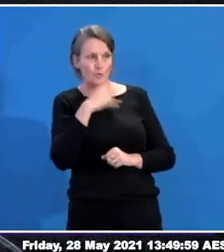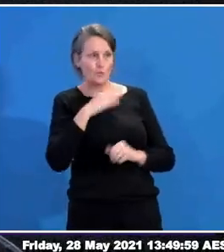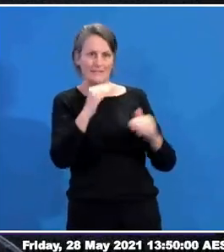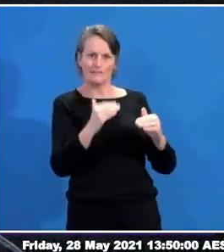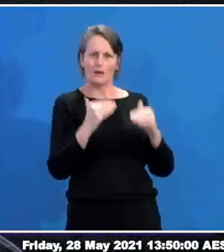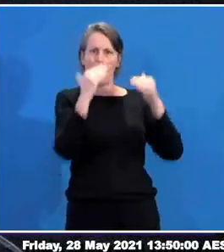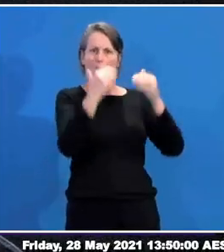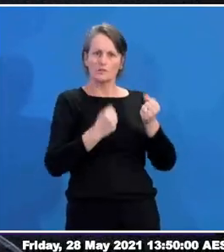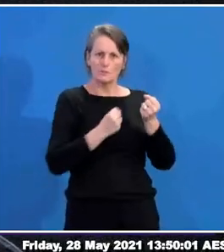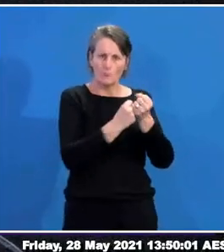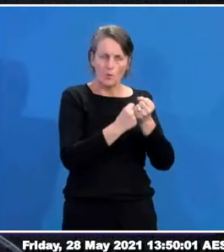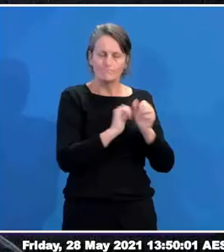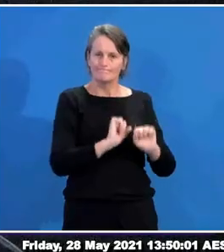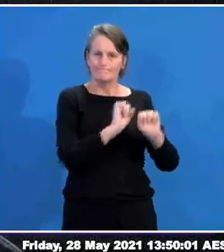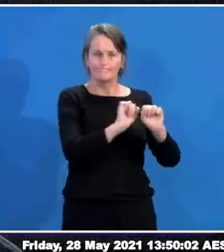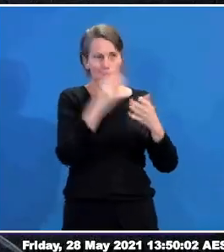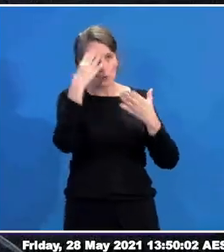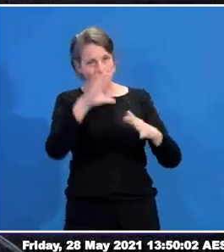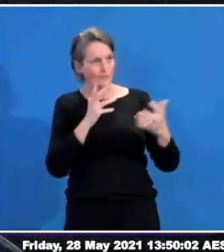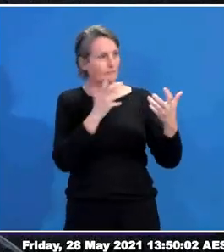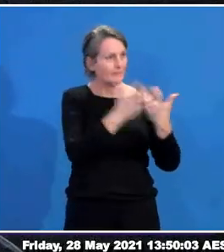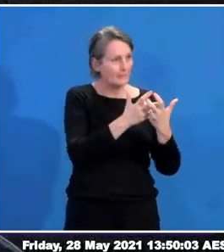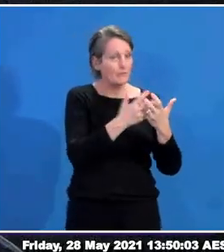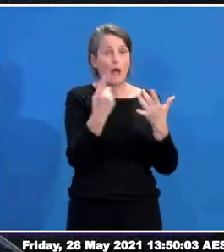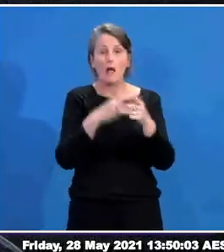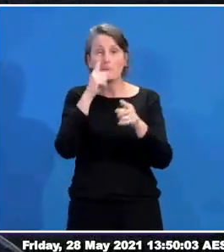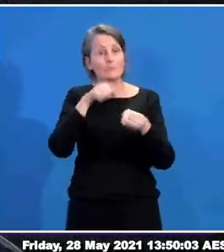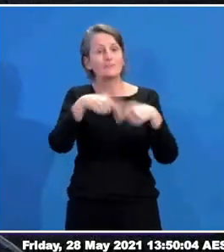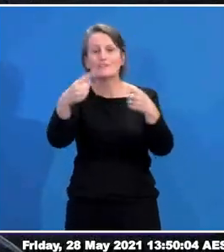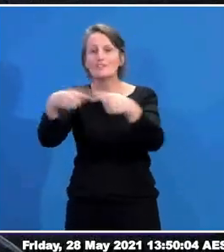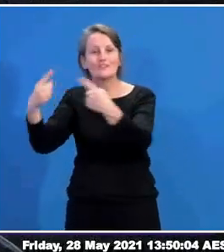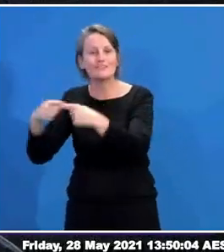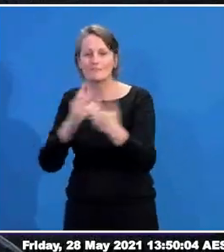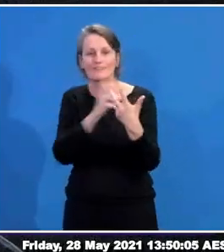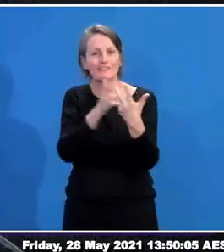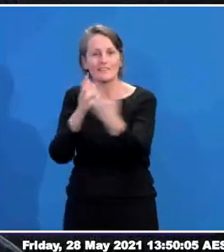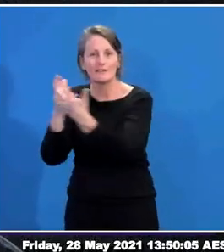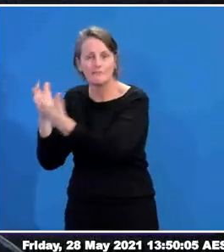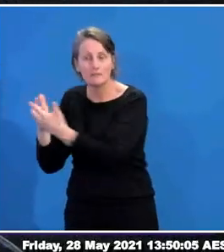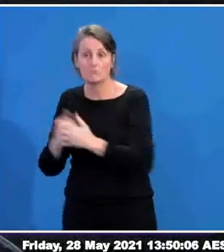is a number of categories that we have. And then we look at the design of the house, is it an apartment, is